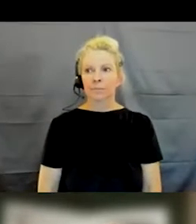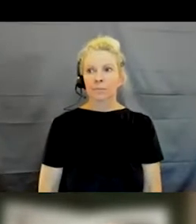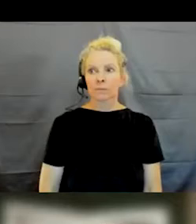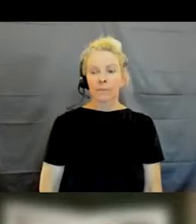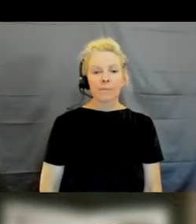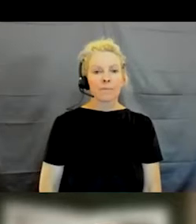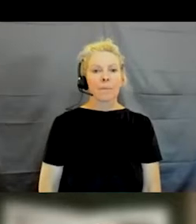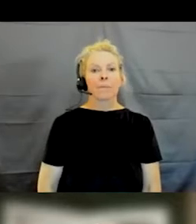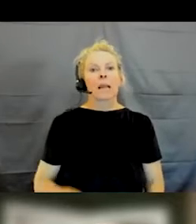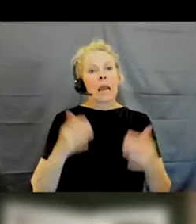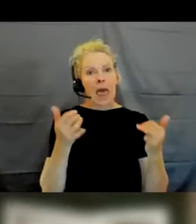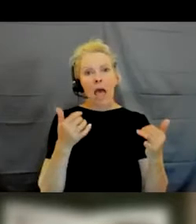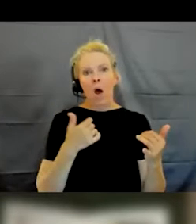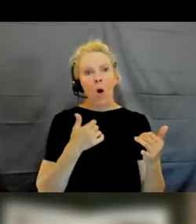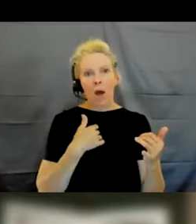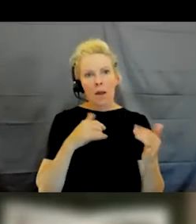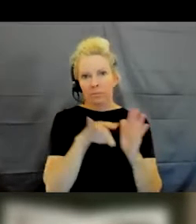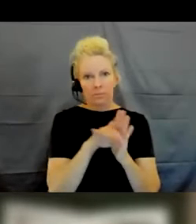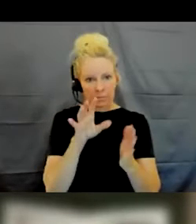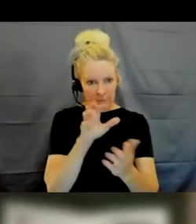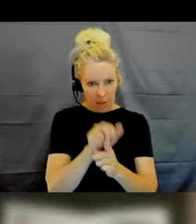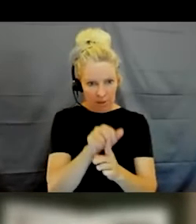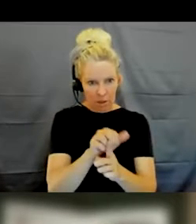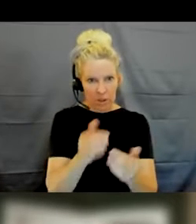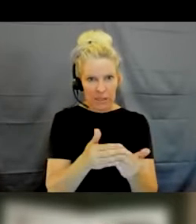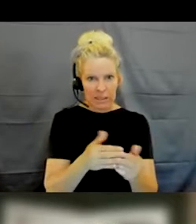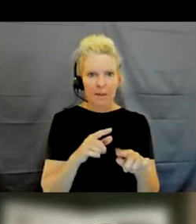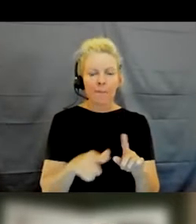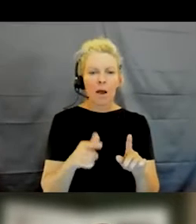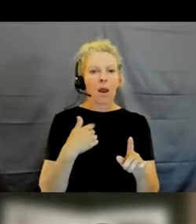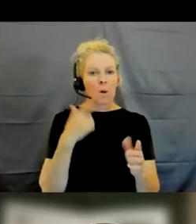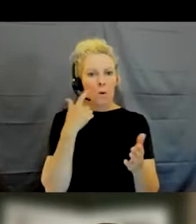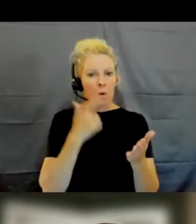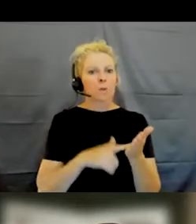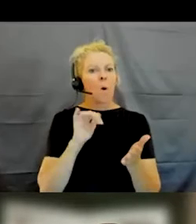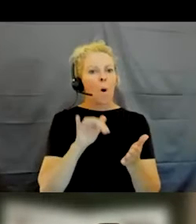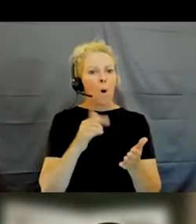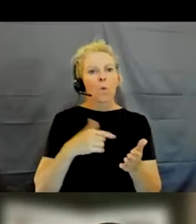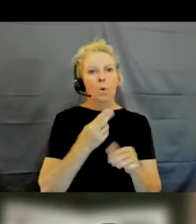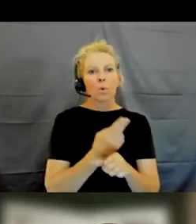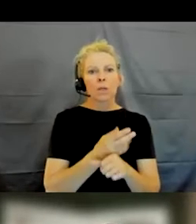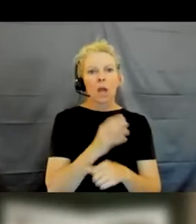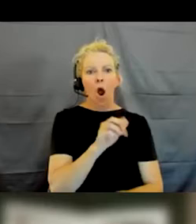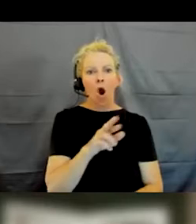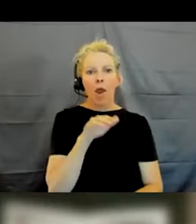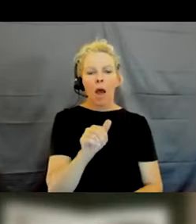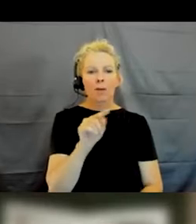are all highlighted and say, okay, we are using a tab list. A aria tab list. Wonderful. This is